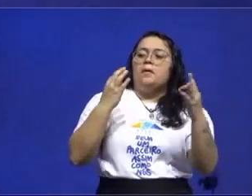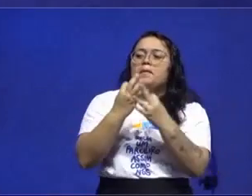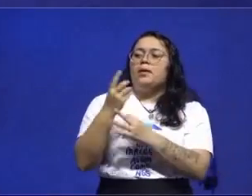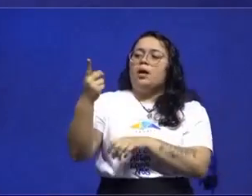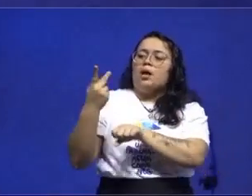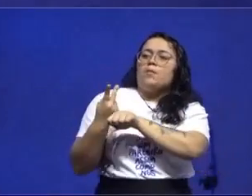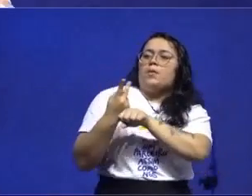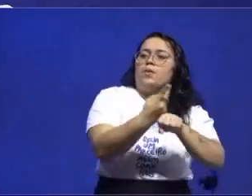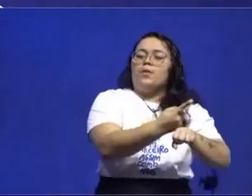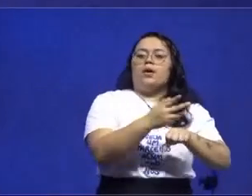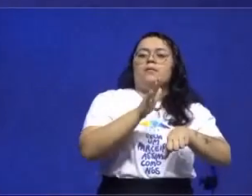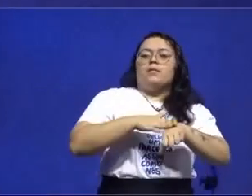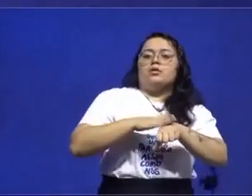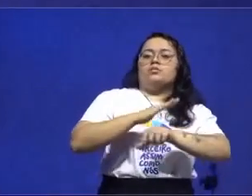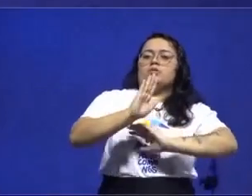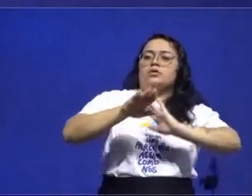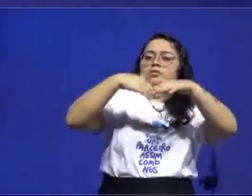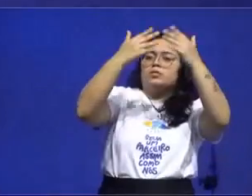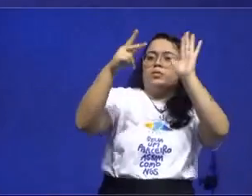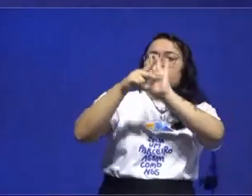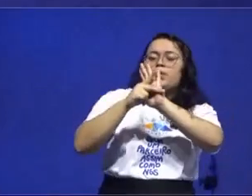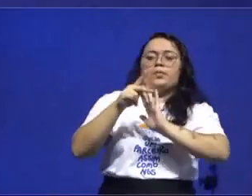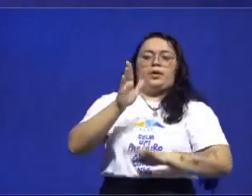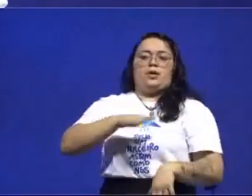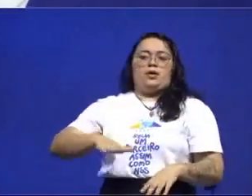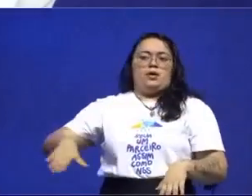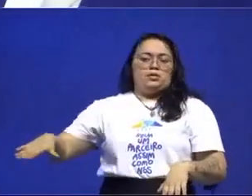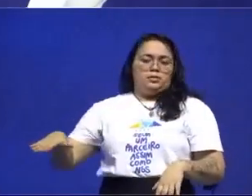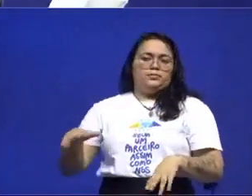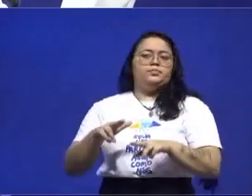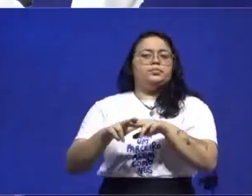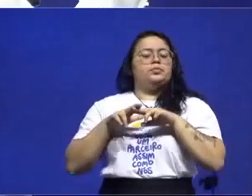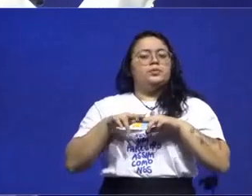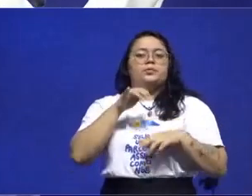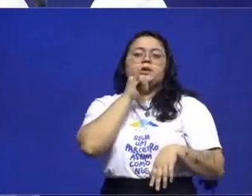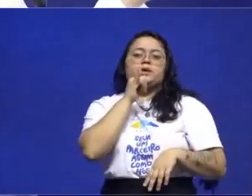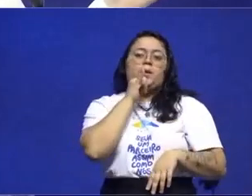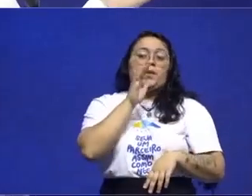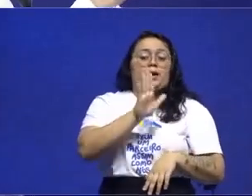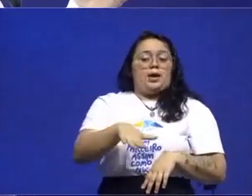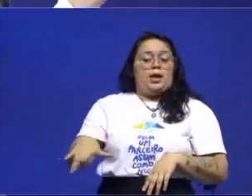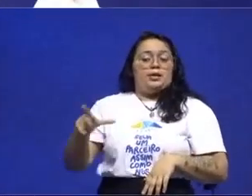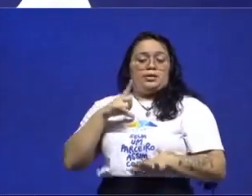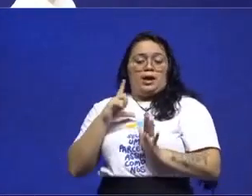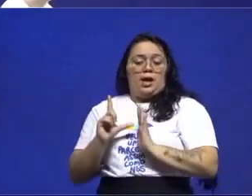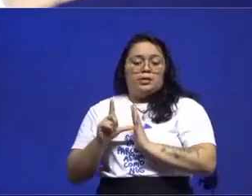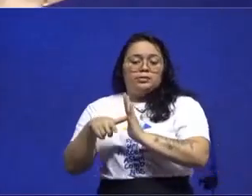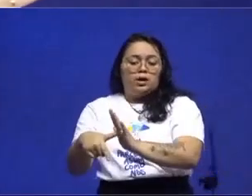stimulation of the development of that child then the child who or have a communication delay or